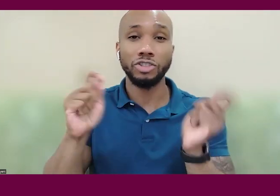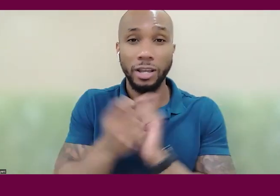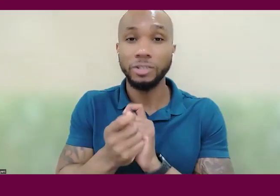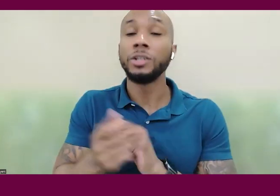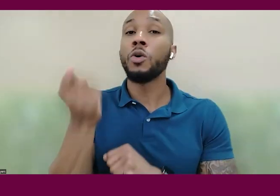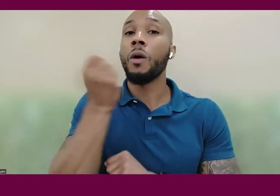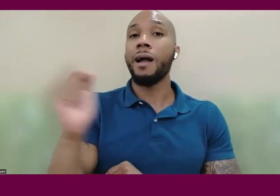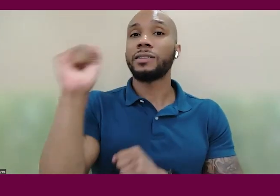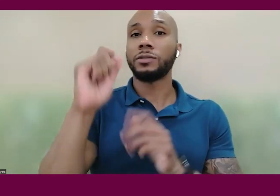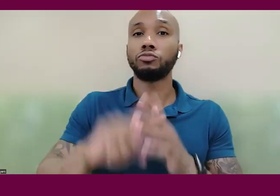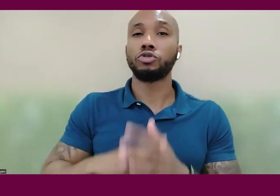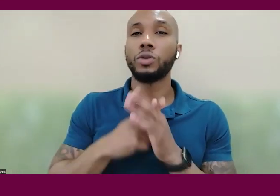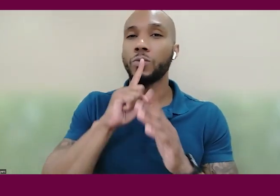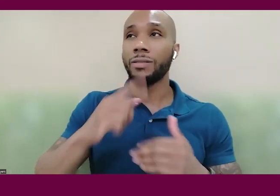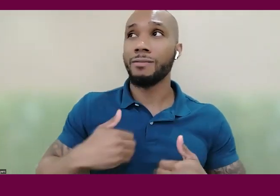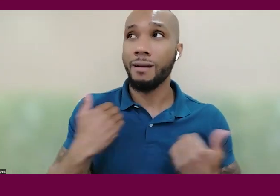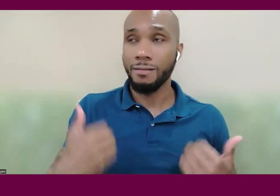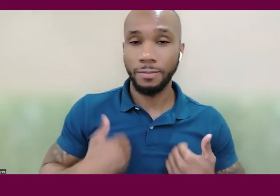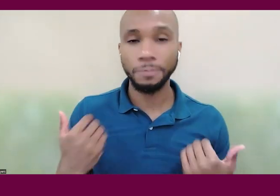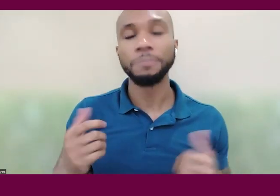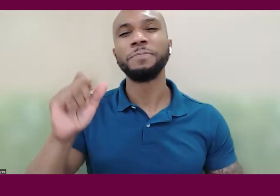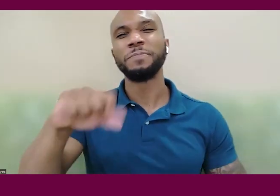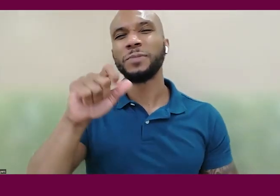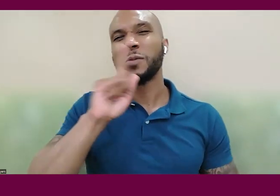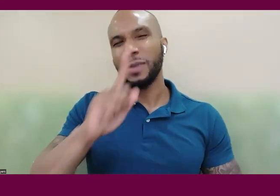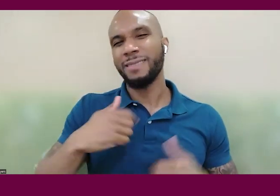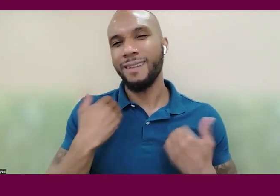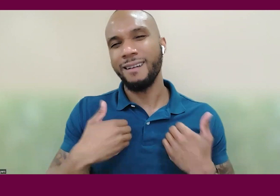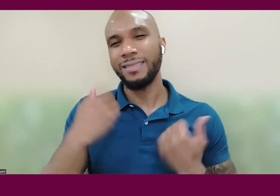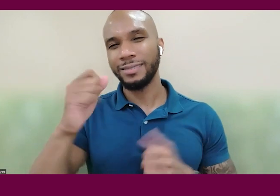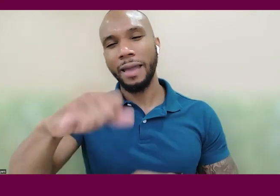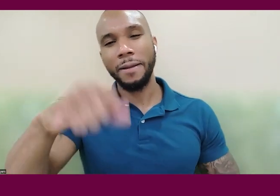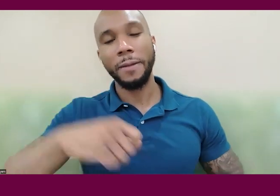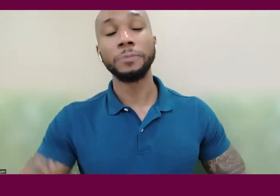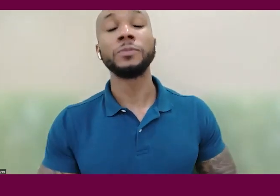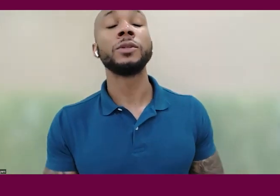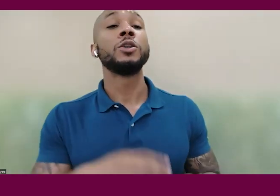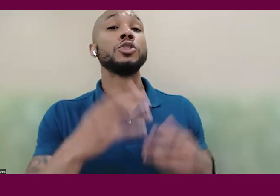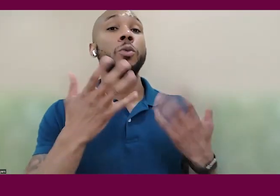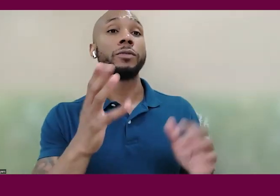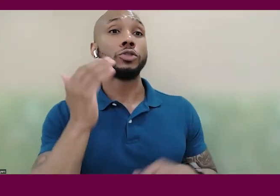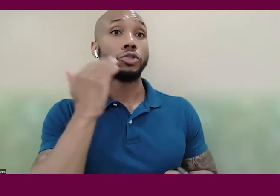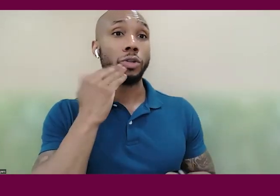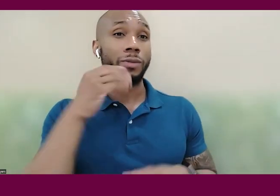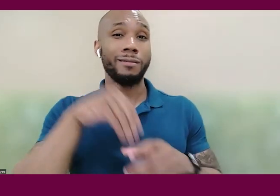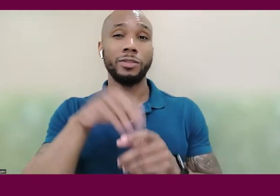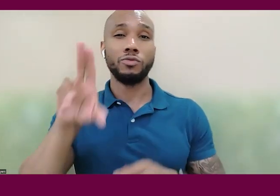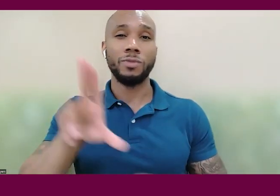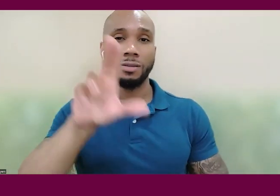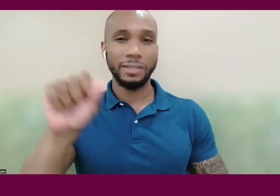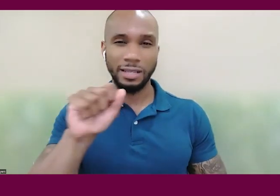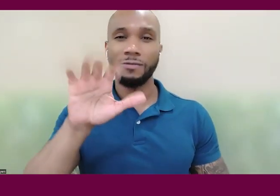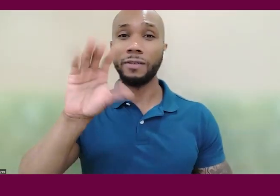Your activism started very, very young. Lorrell Kilpatrick: Yeah, pretty young. Pretty young, yeah. Ashley Inkumsah: So we know that in the United States, 50%